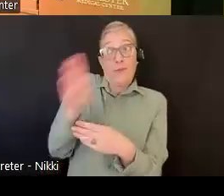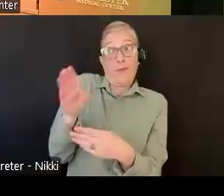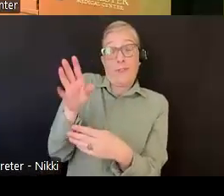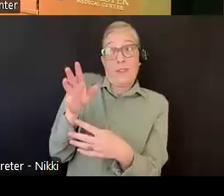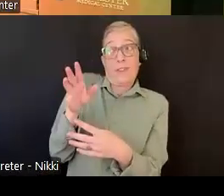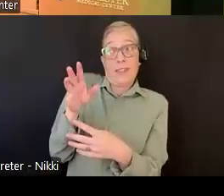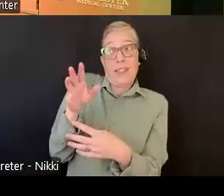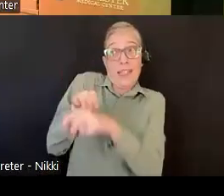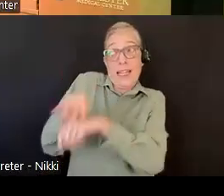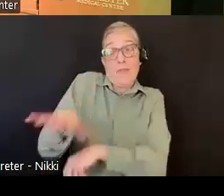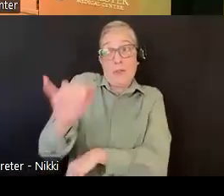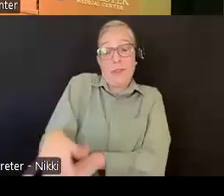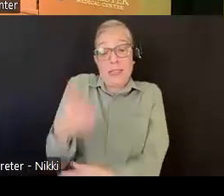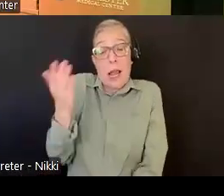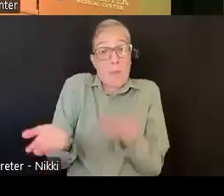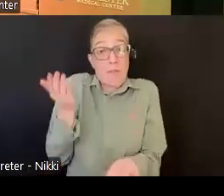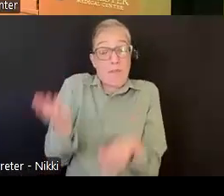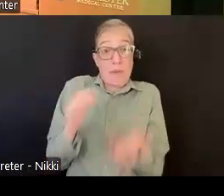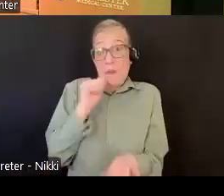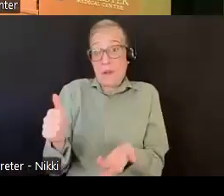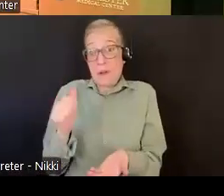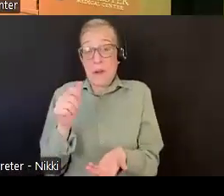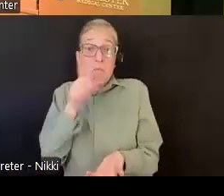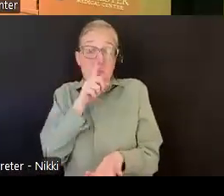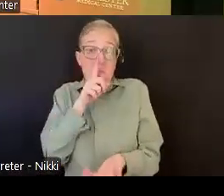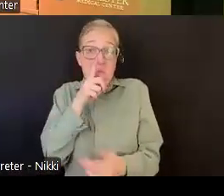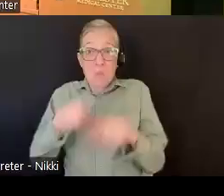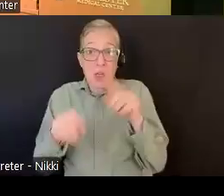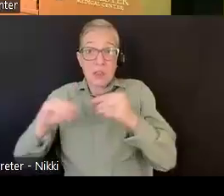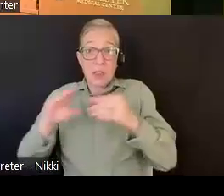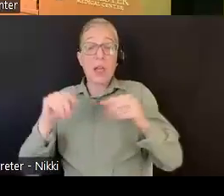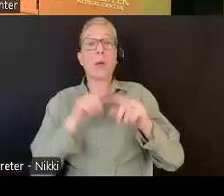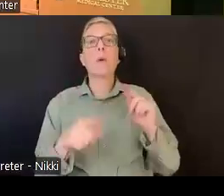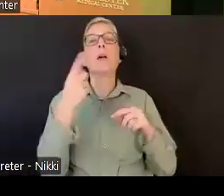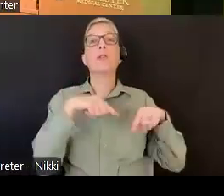one other thing that was kind of an interesting outcome um during COVID um they looked at the